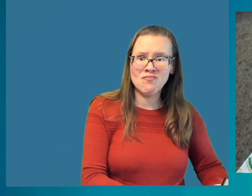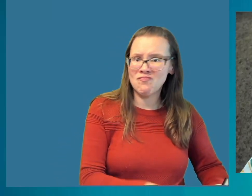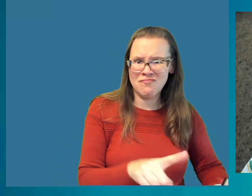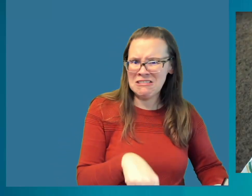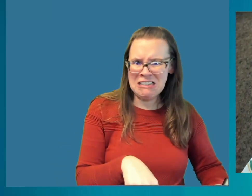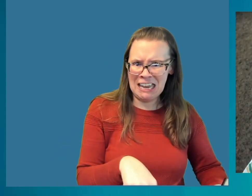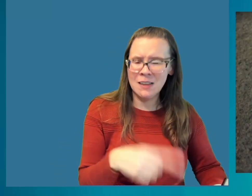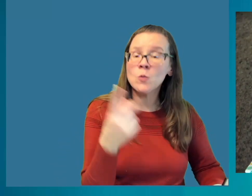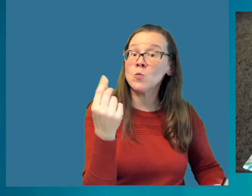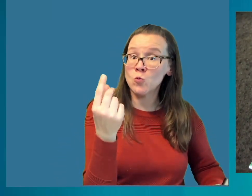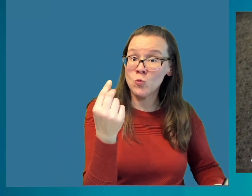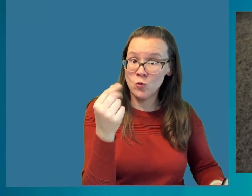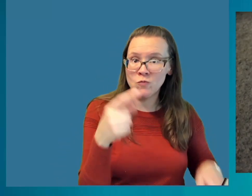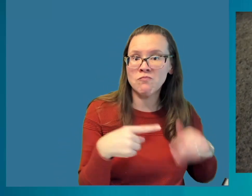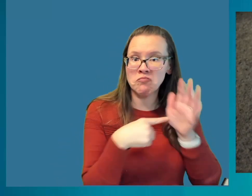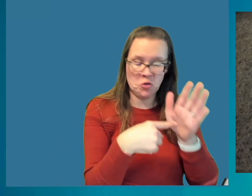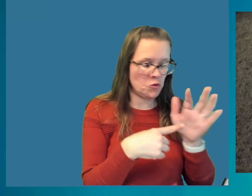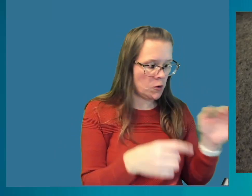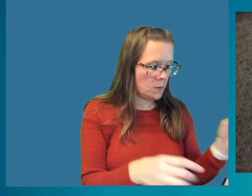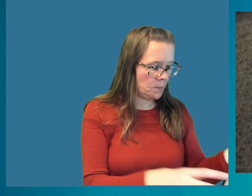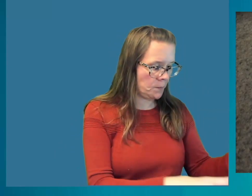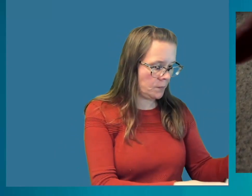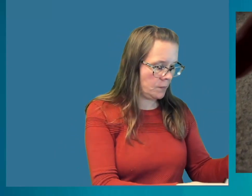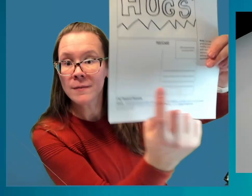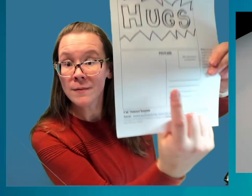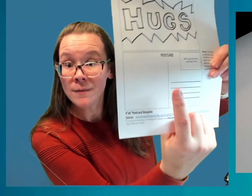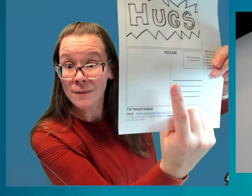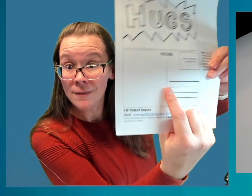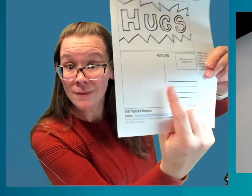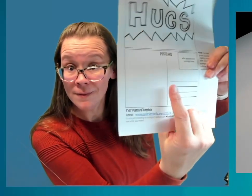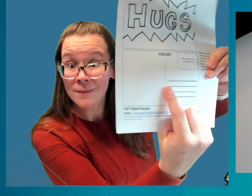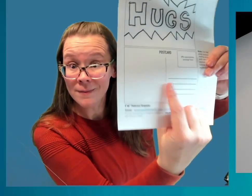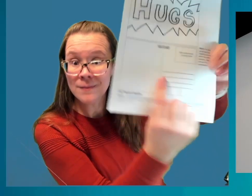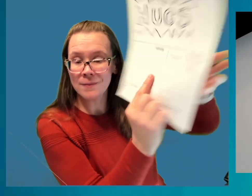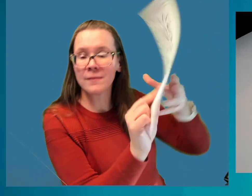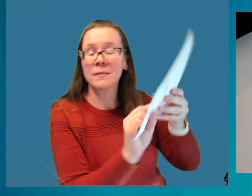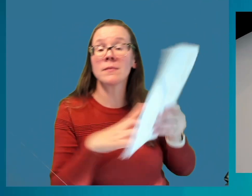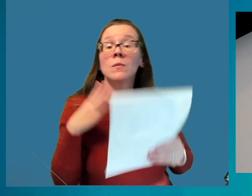this point you cannot write on the back of your postcard. So I will show you what you can do.